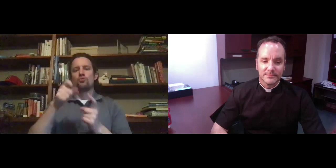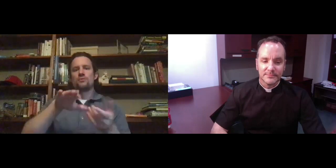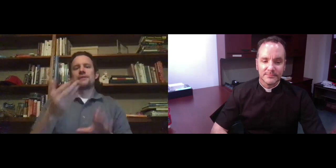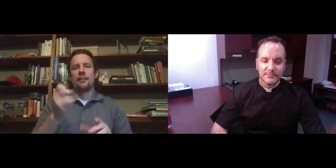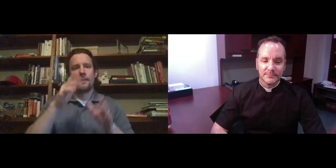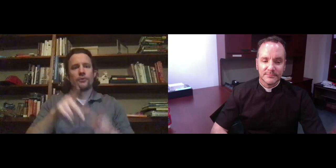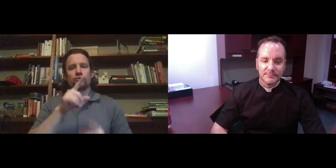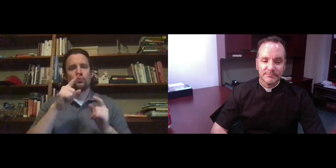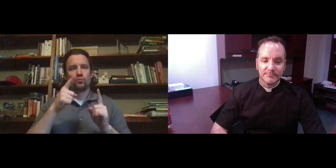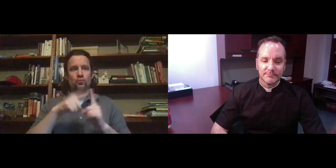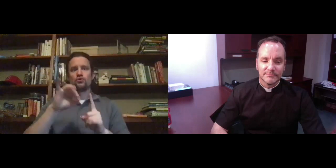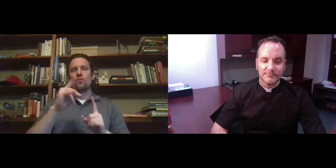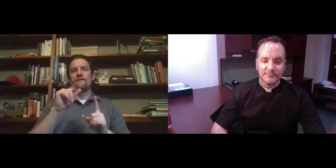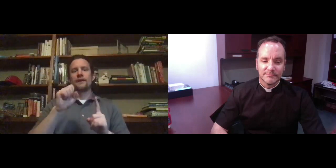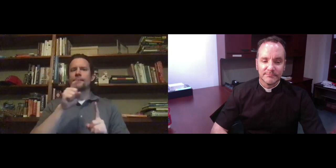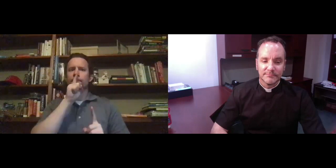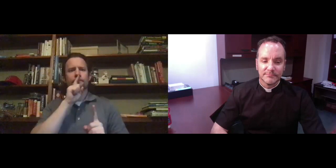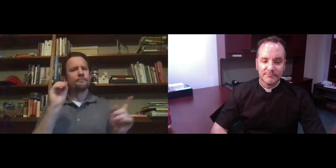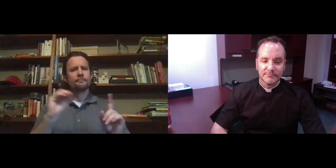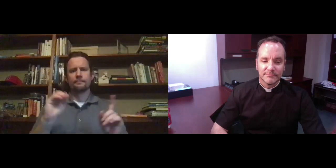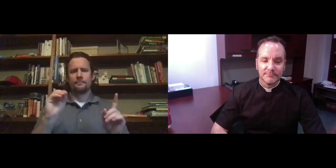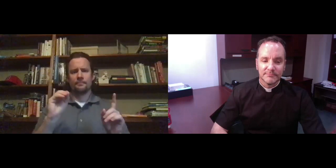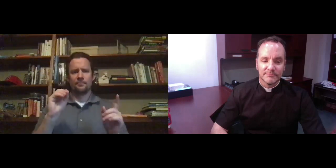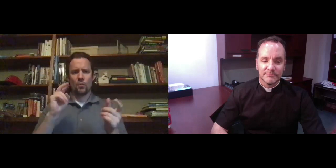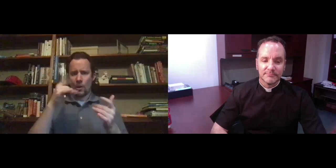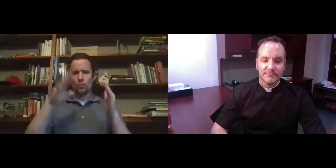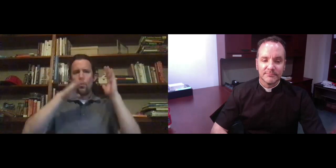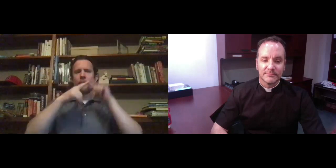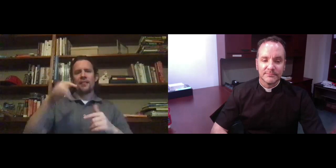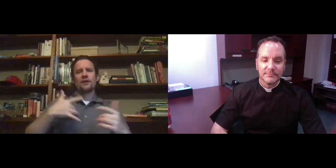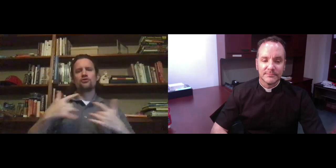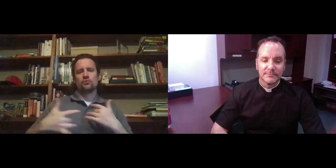Jesus knew that he would either give life or death to a person such as Judas.